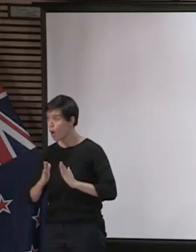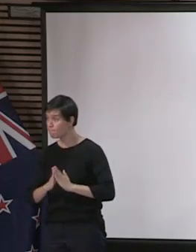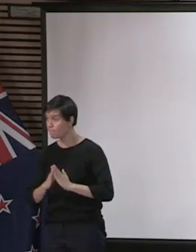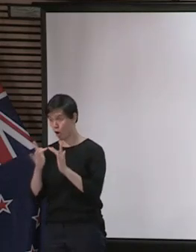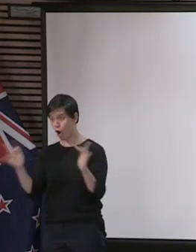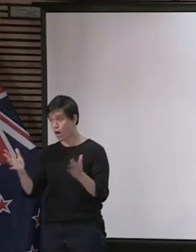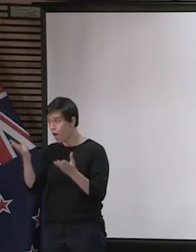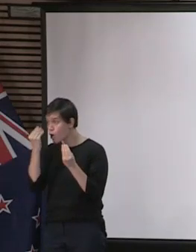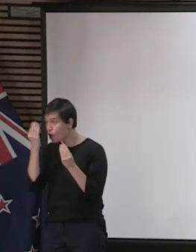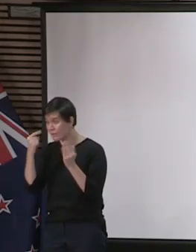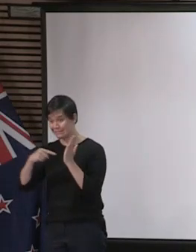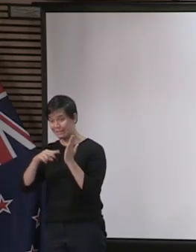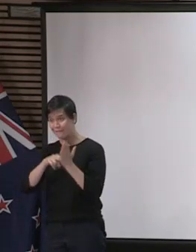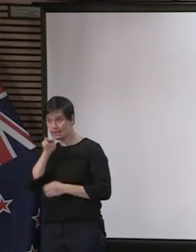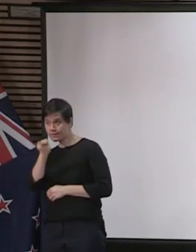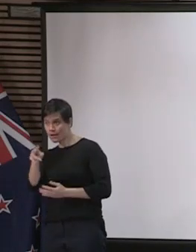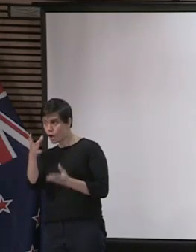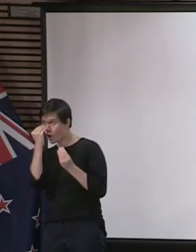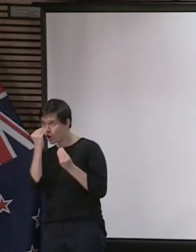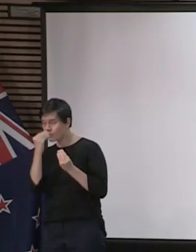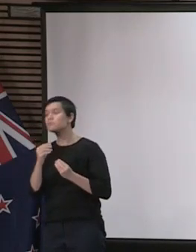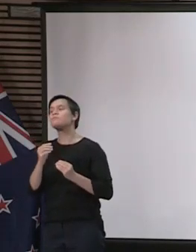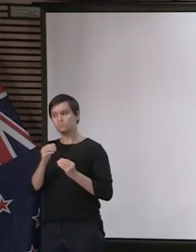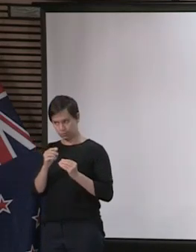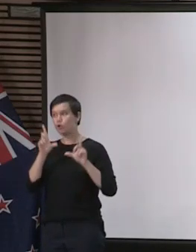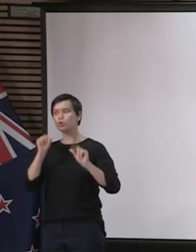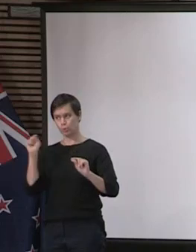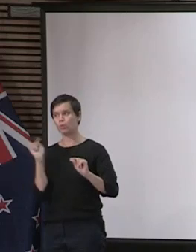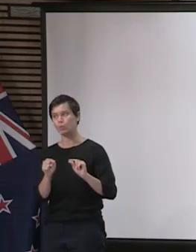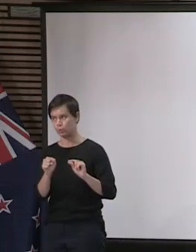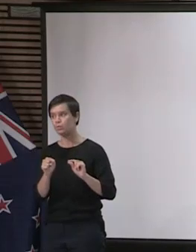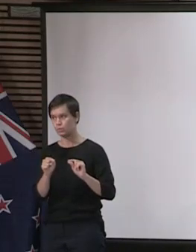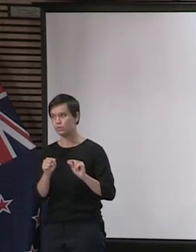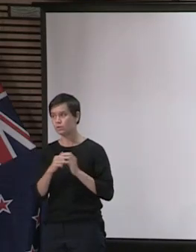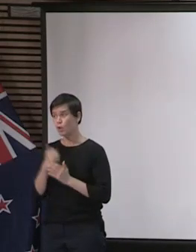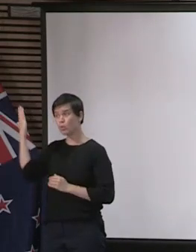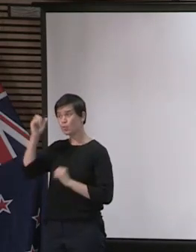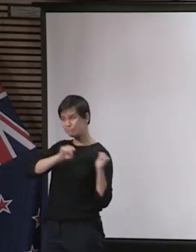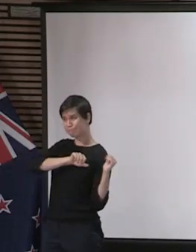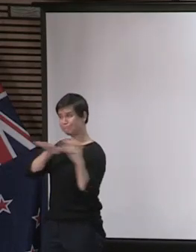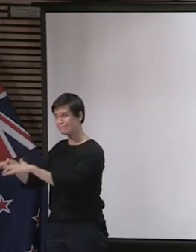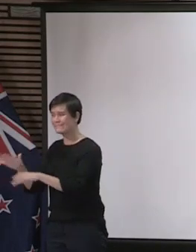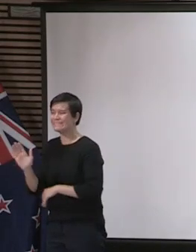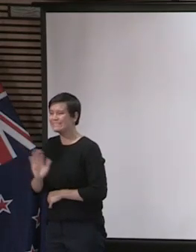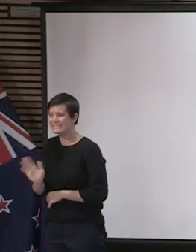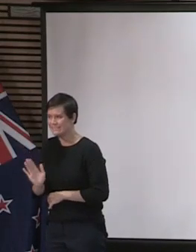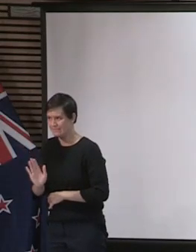children and as many adults, if they are able to be still at home. This is in those scenarios where that is not